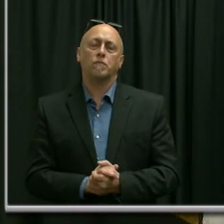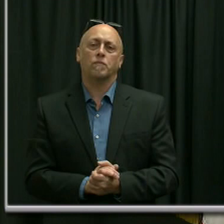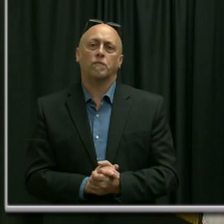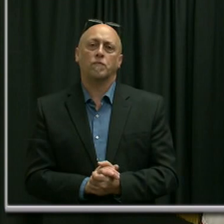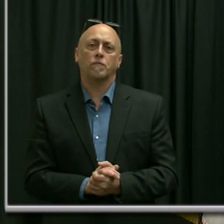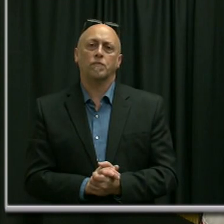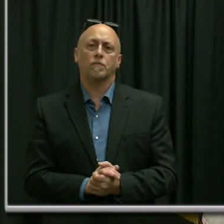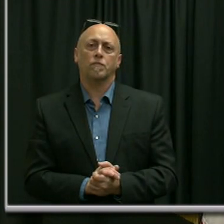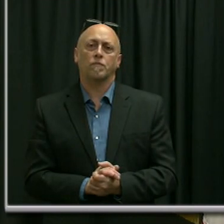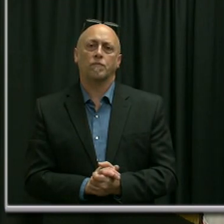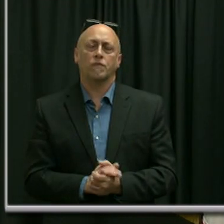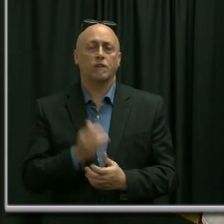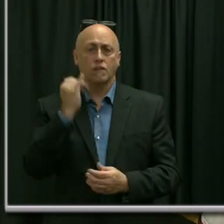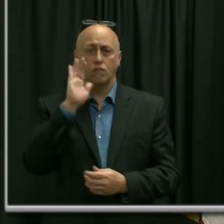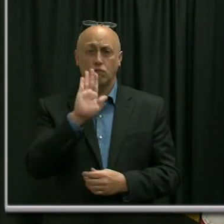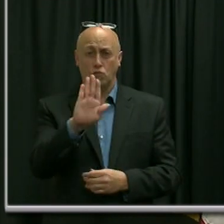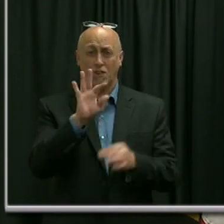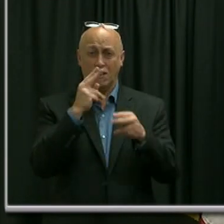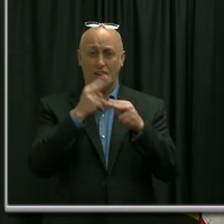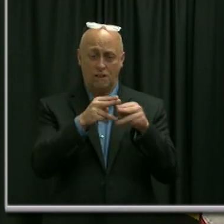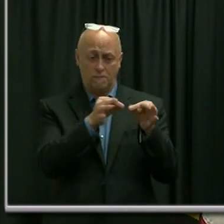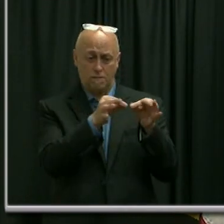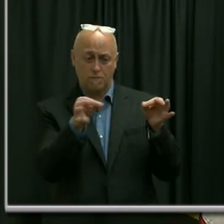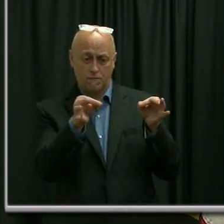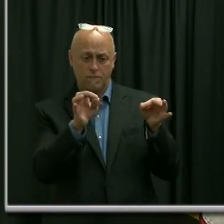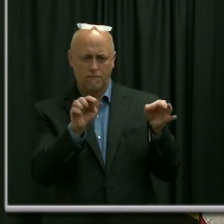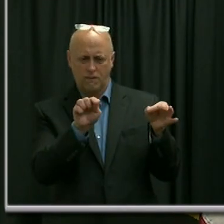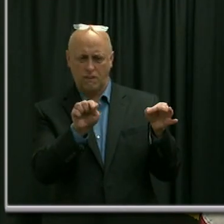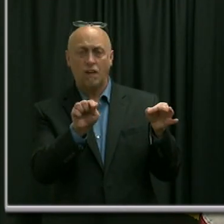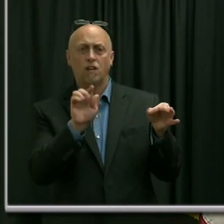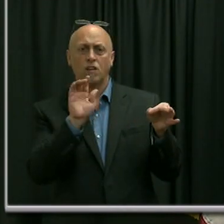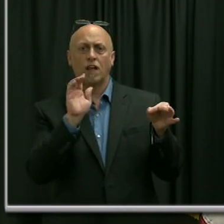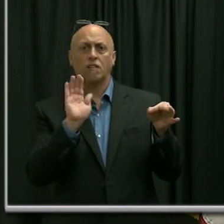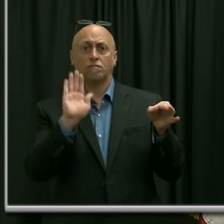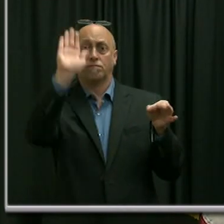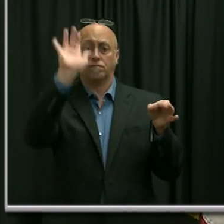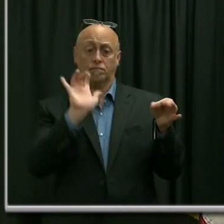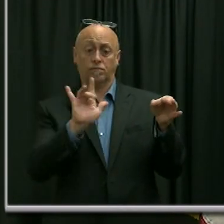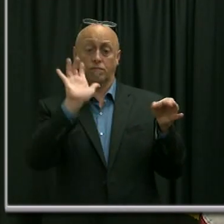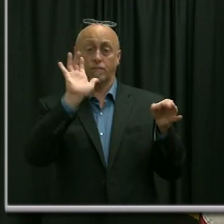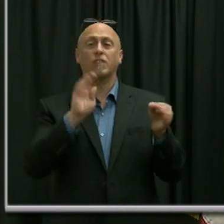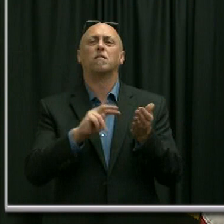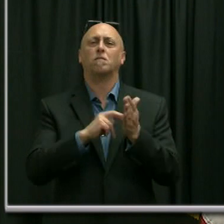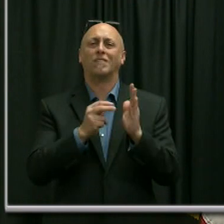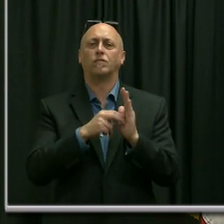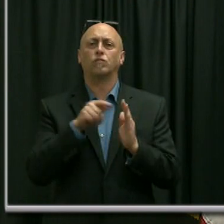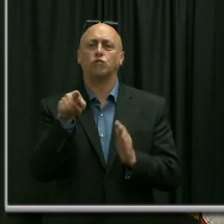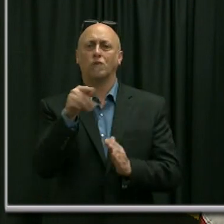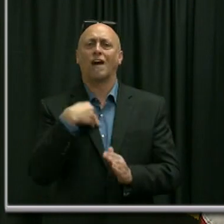BRIEFING. AS TIME ALLOWS. THEN CLICK THE RACE HAND BUTTON NEXT